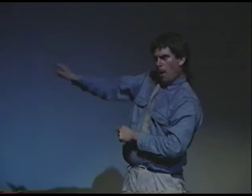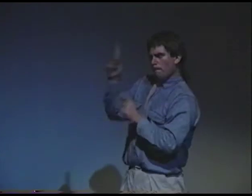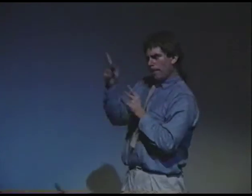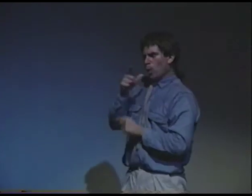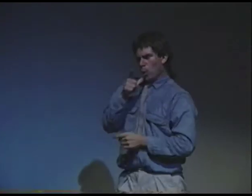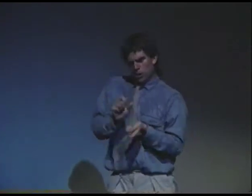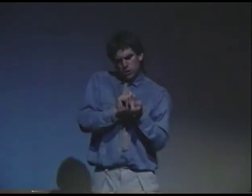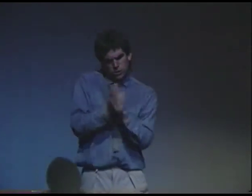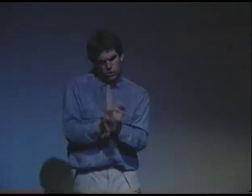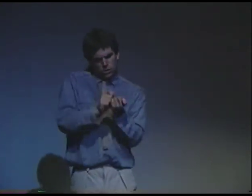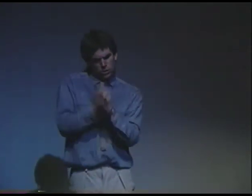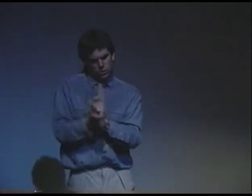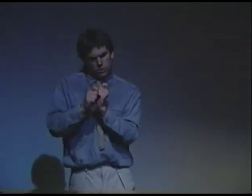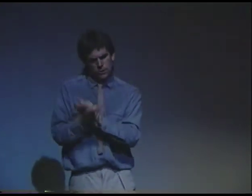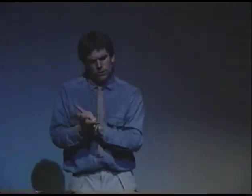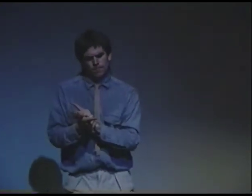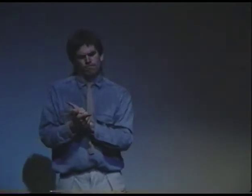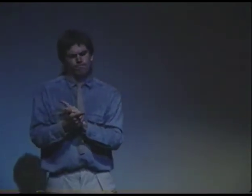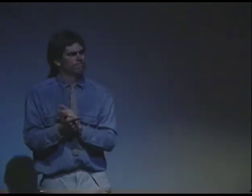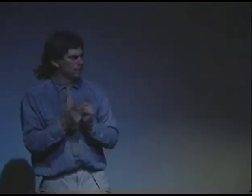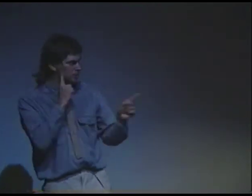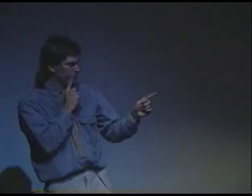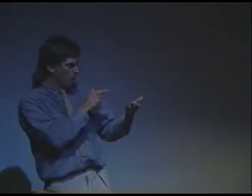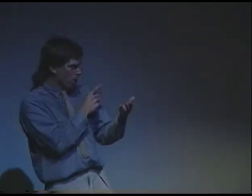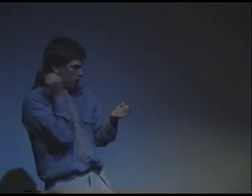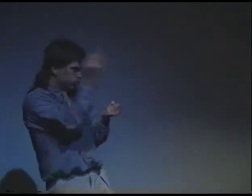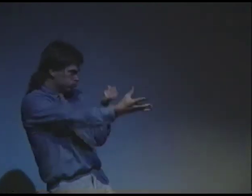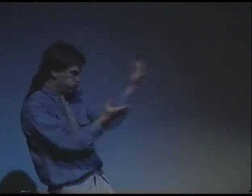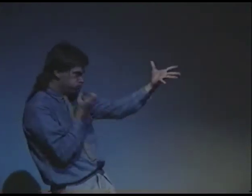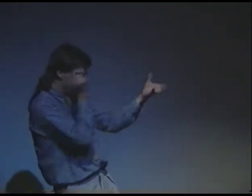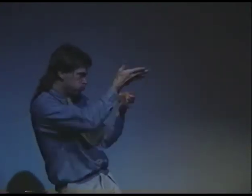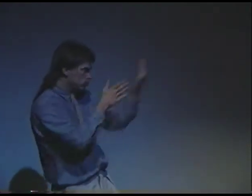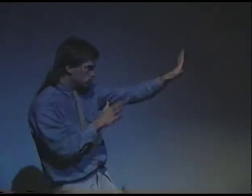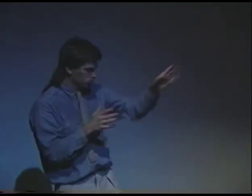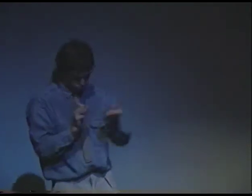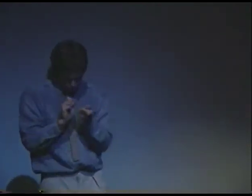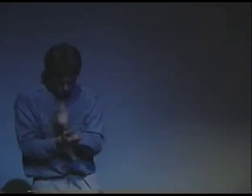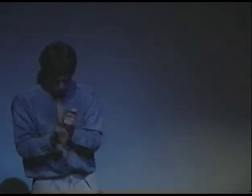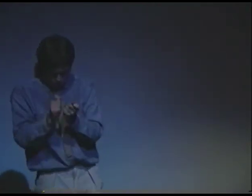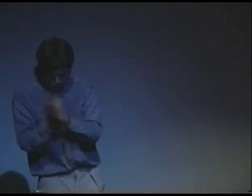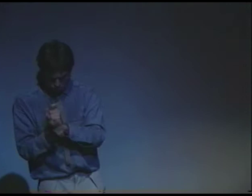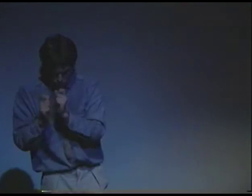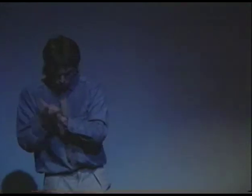I really respect people who translate deaf poetry